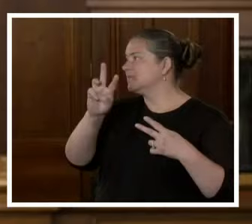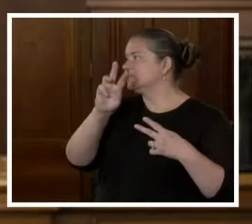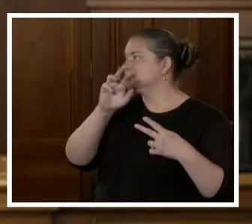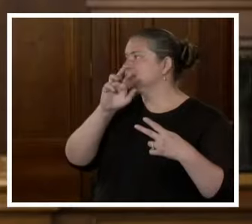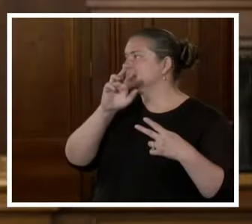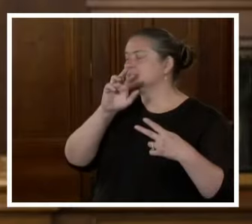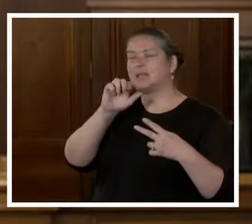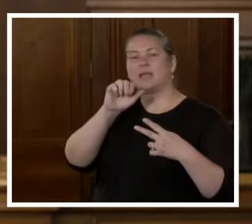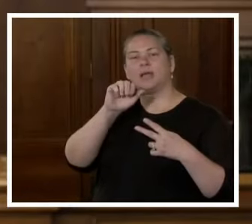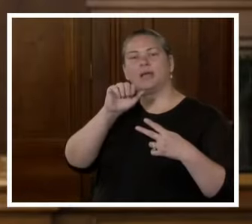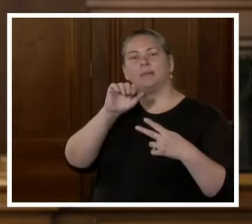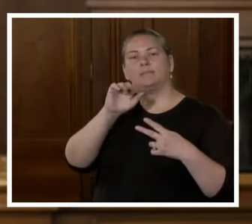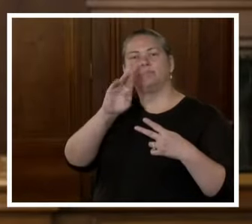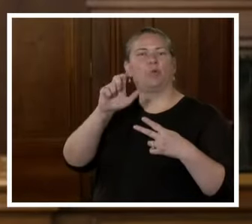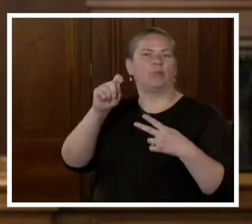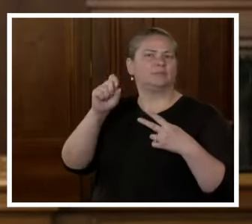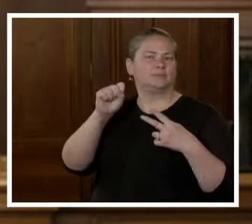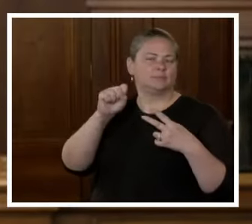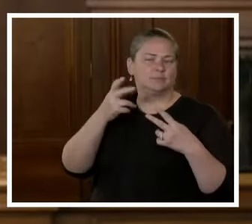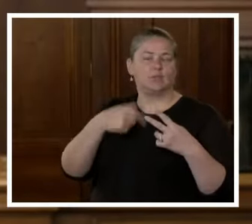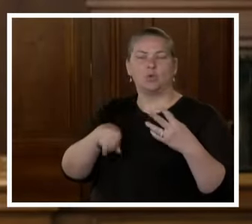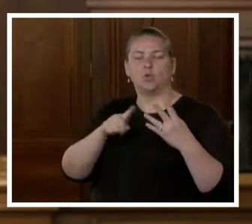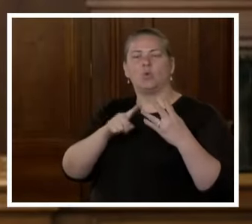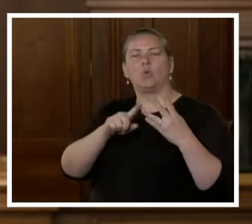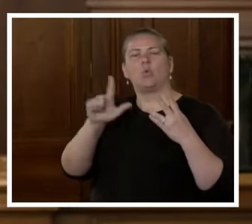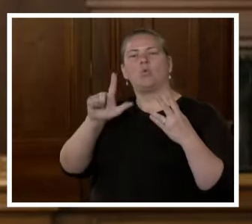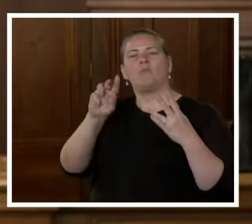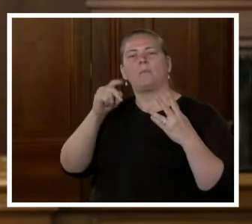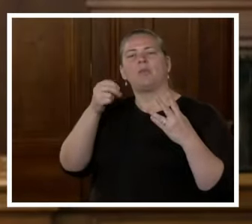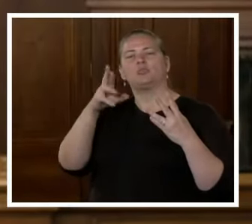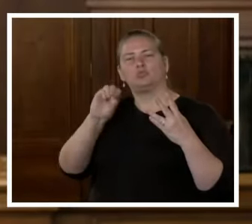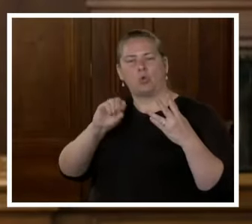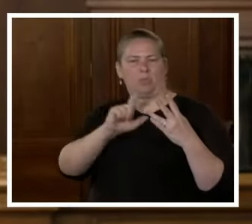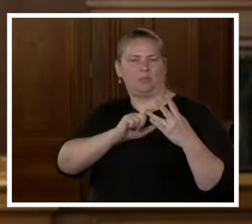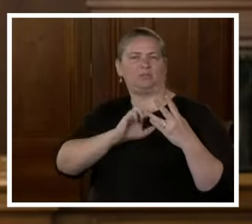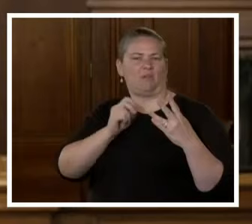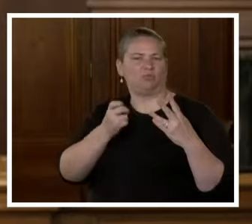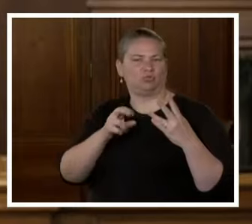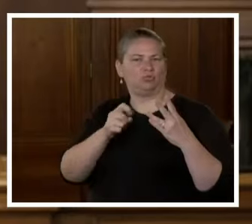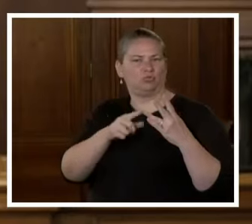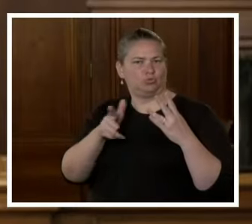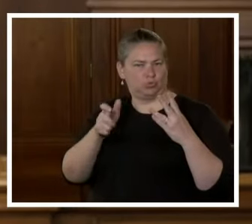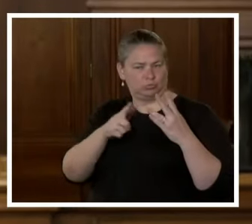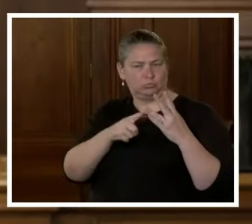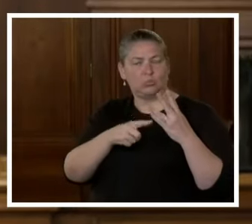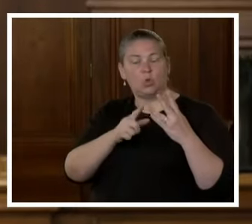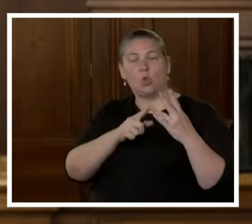AND ALL OF THE KENTUCKY GUARDSMEN WHO WERE NOT, WHO WERE NOT IDENTIFIED AS DISCHARGING